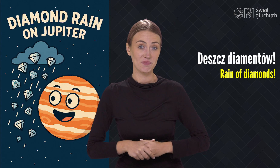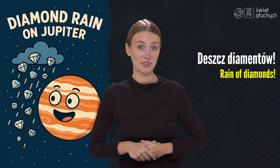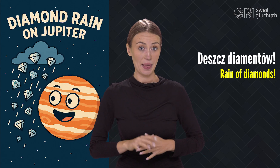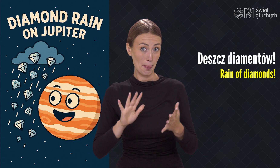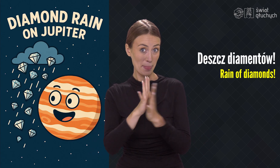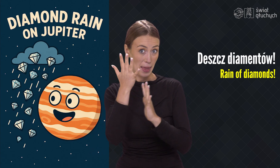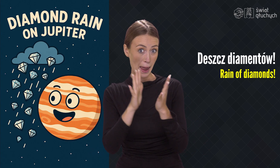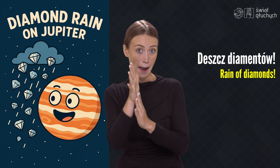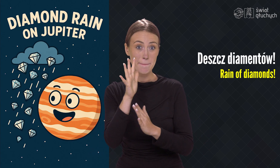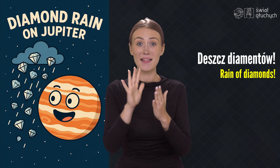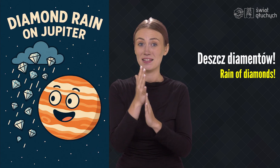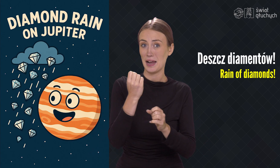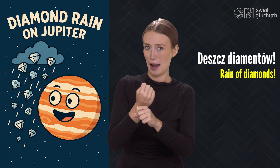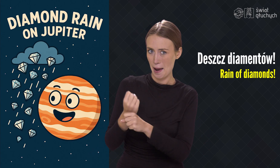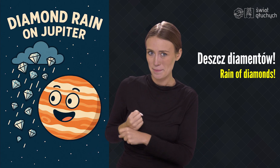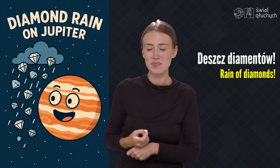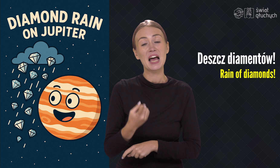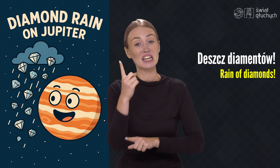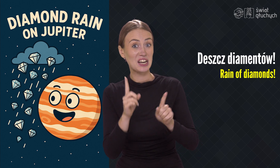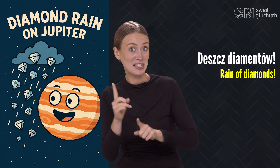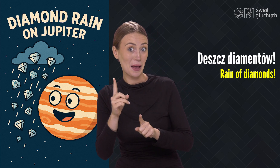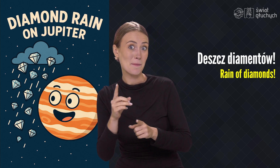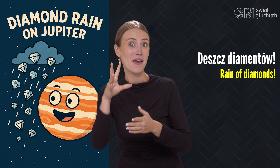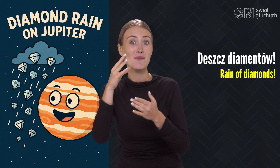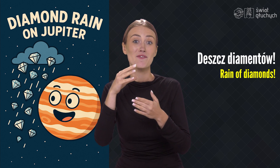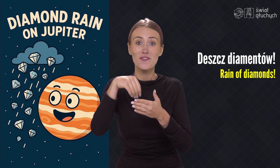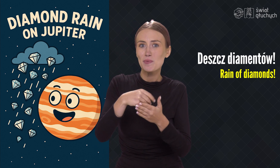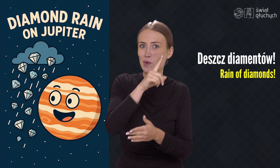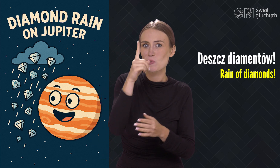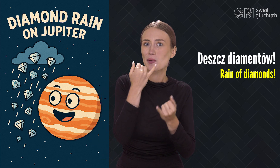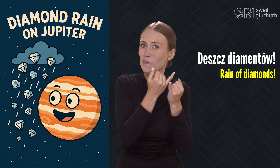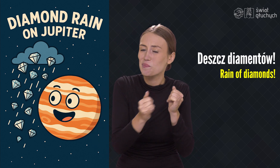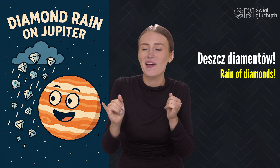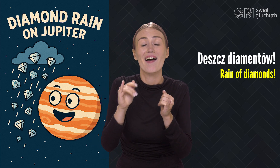• Diamonds! Some theories suggest that in Jupiter’s atmosphere